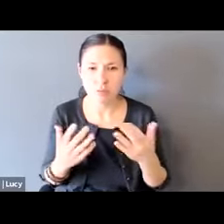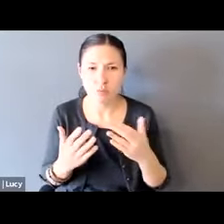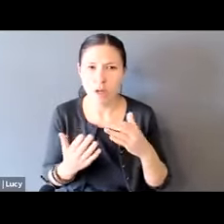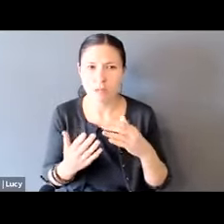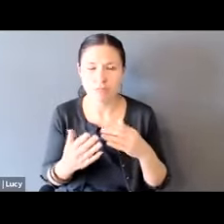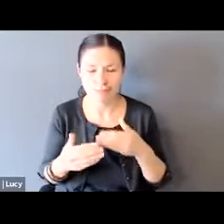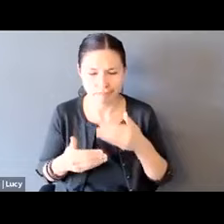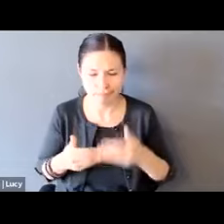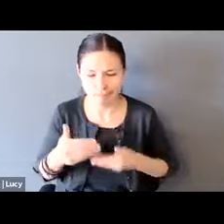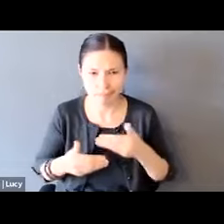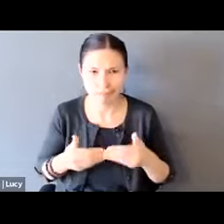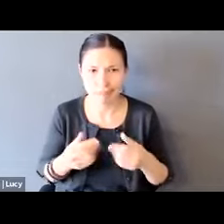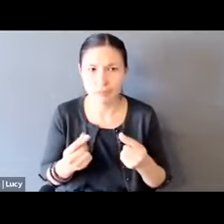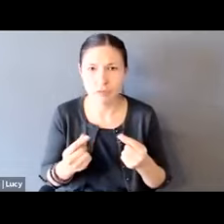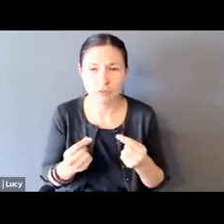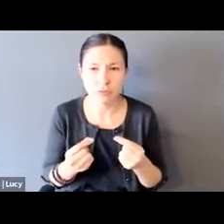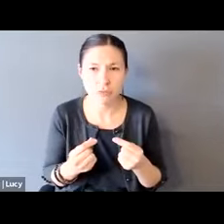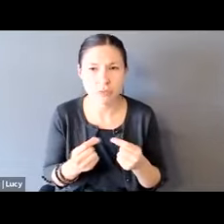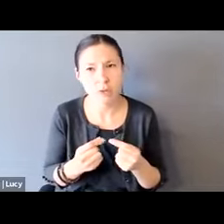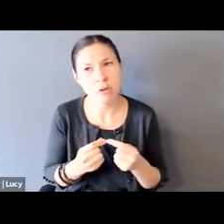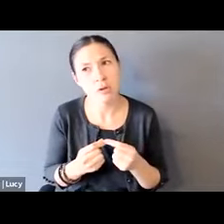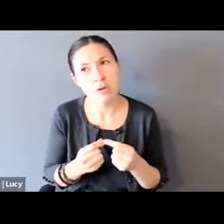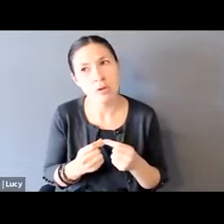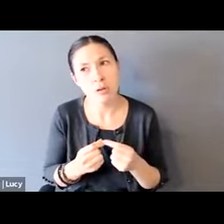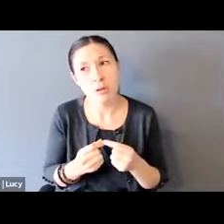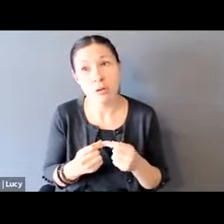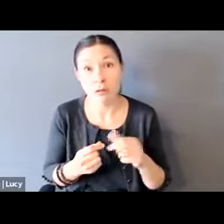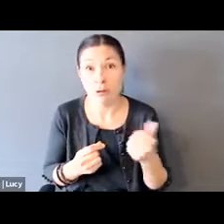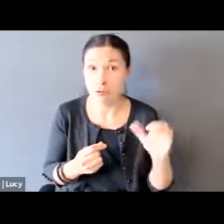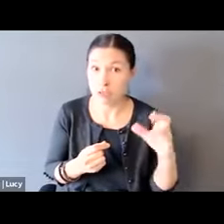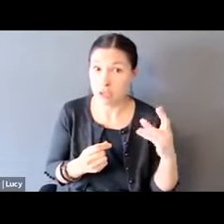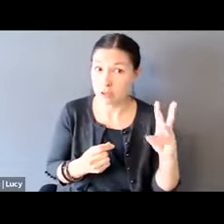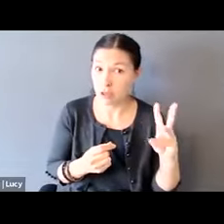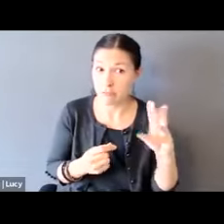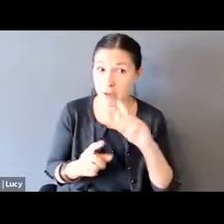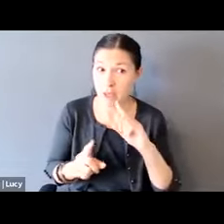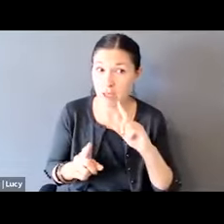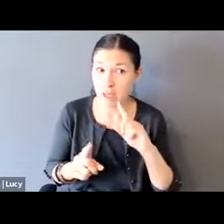If any one of the panelists wants to pull that up.